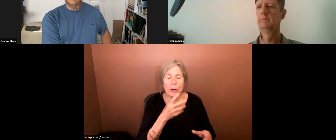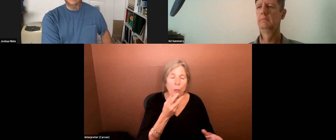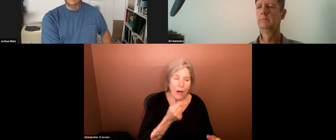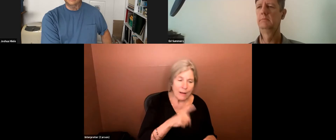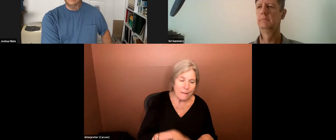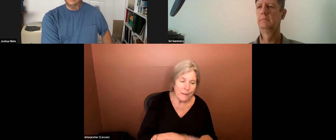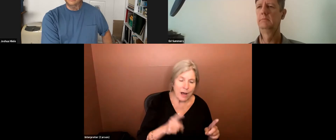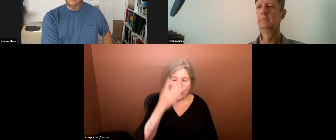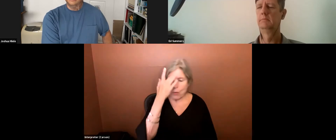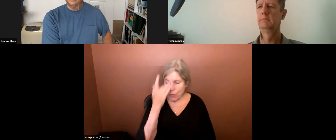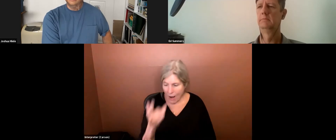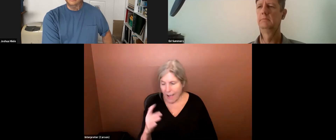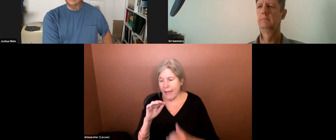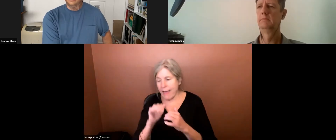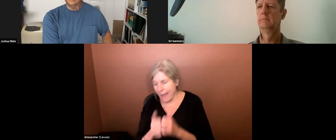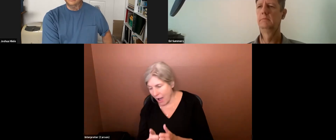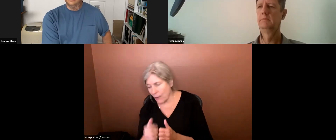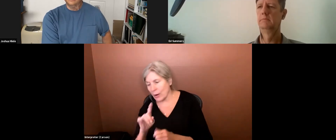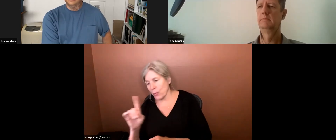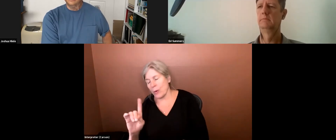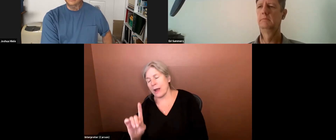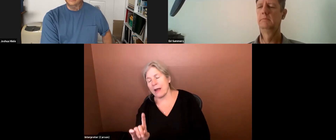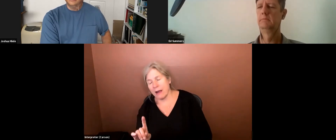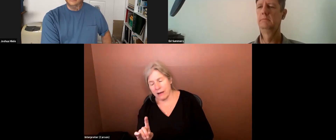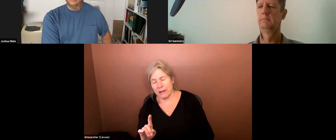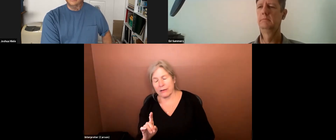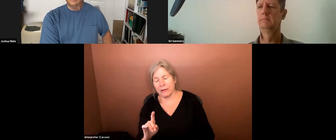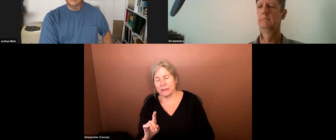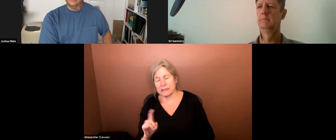why, how, and where they do it as well. >>>: